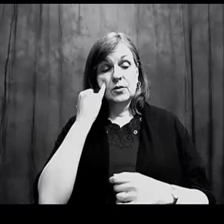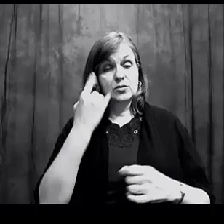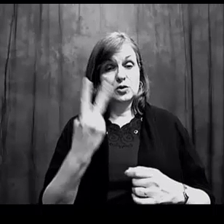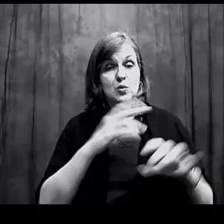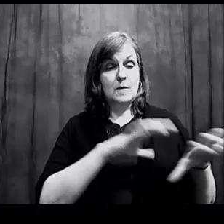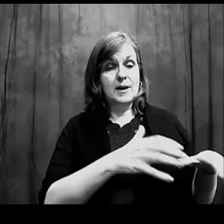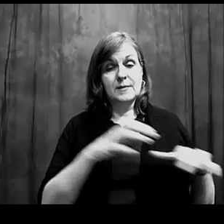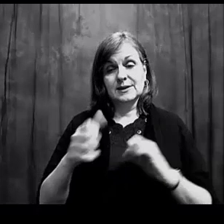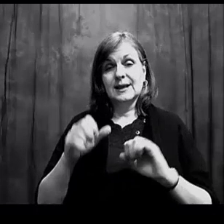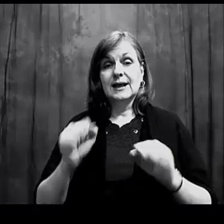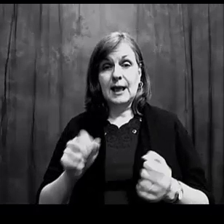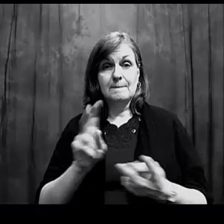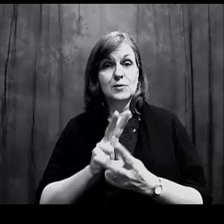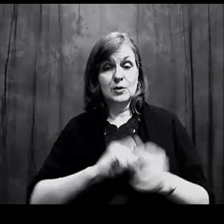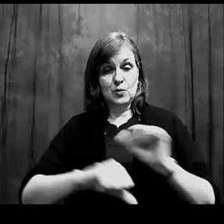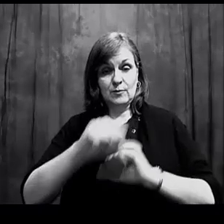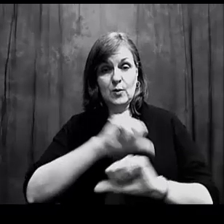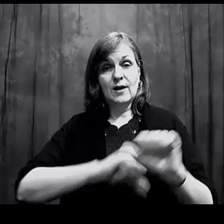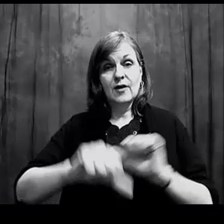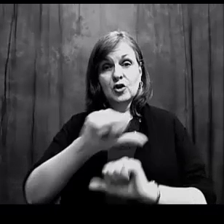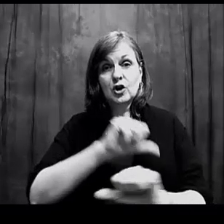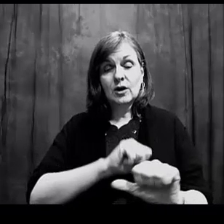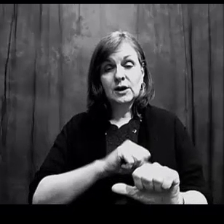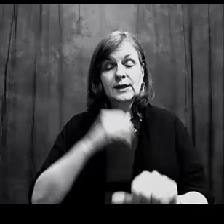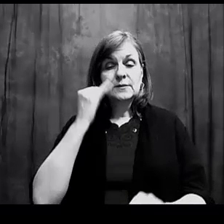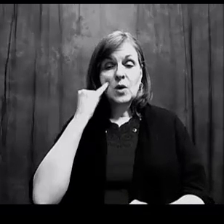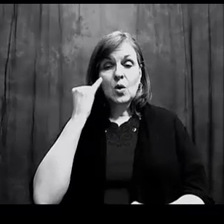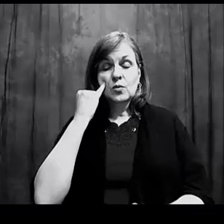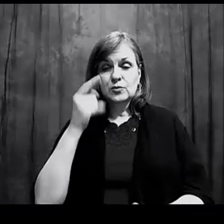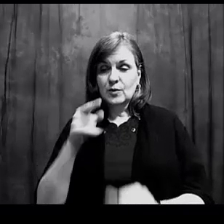if two populations breed with one another